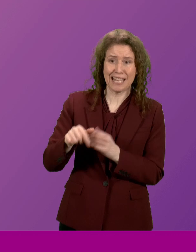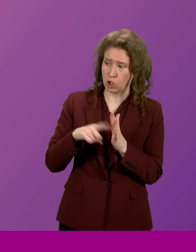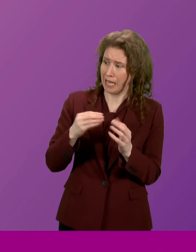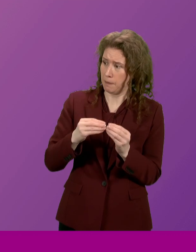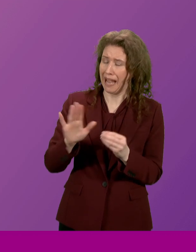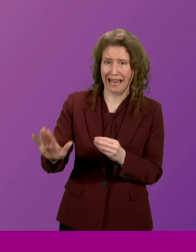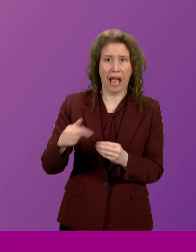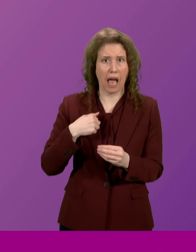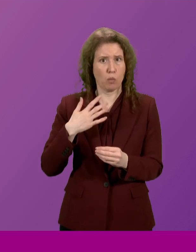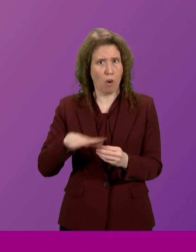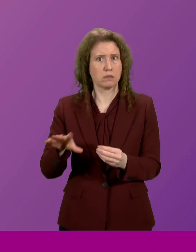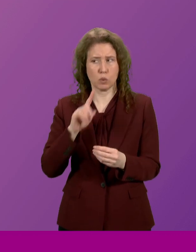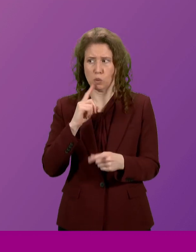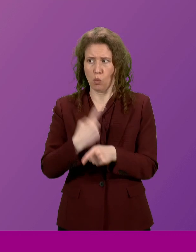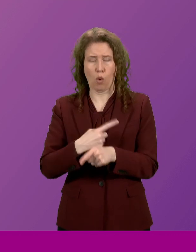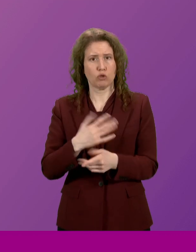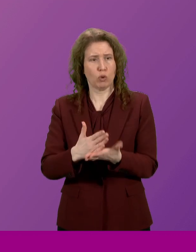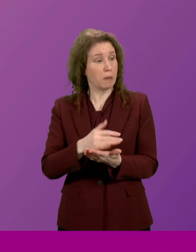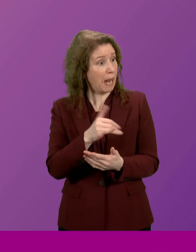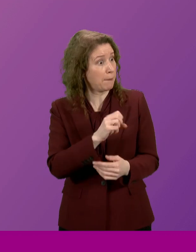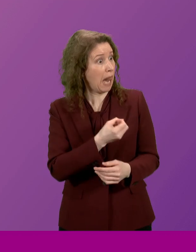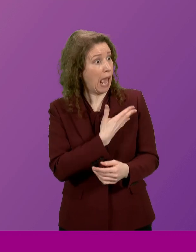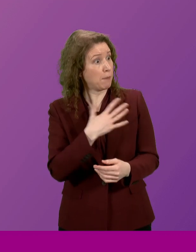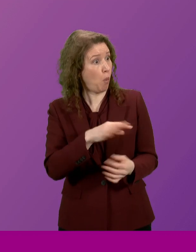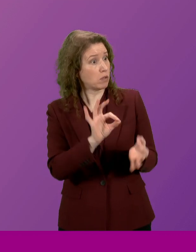am about. The Labour Party might want to deceive—